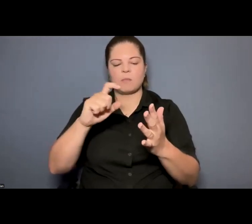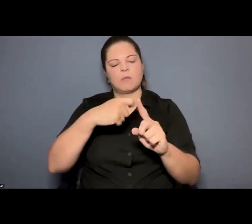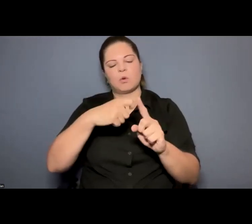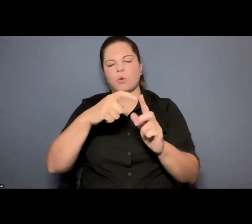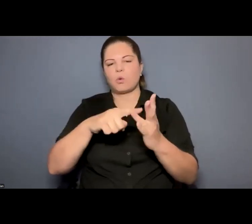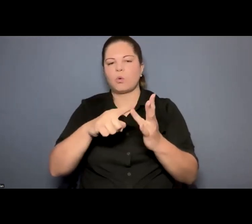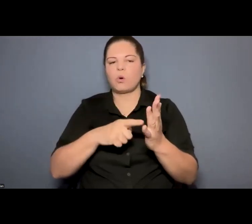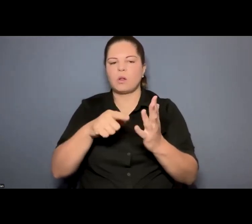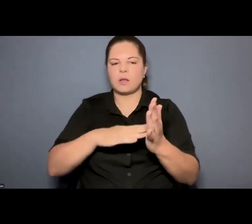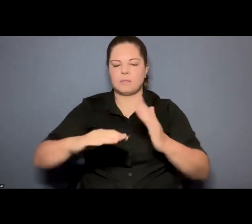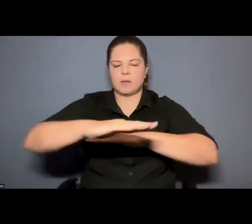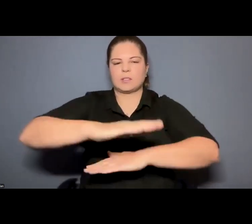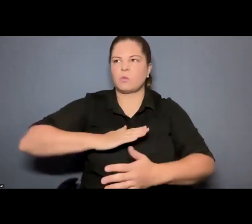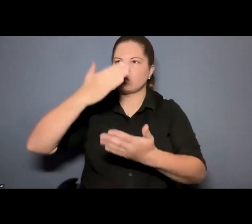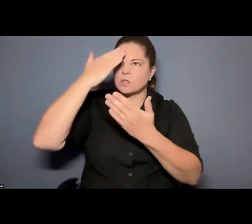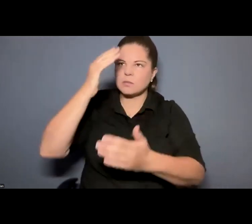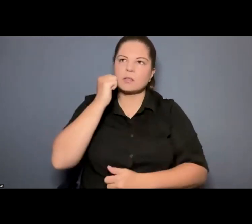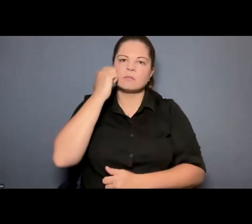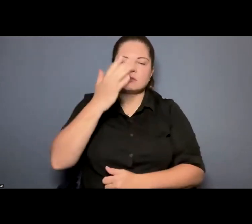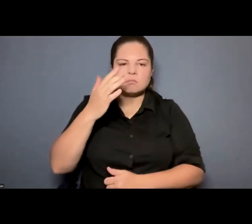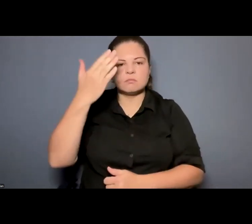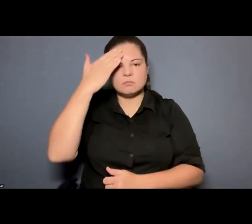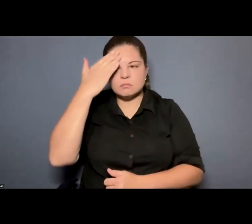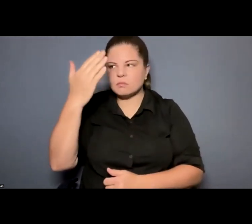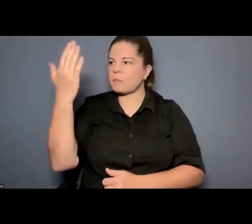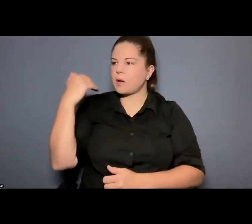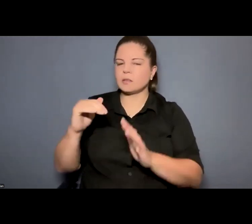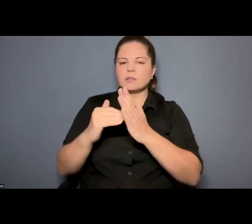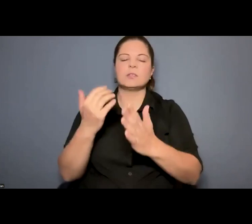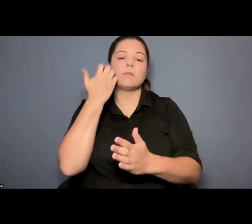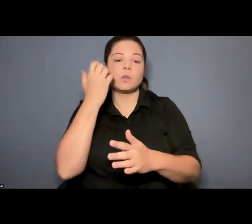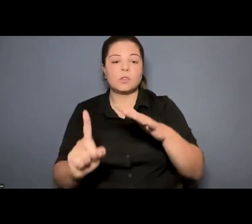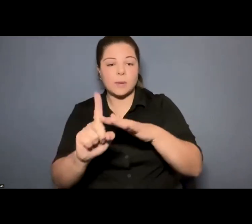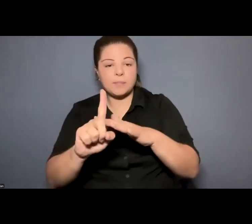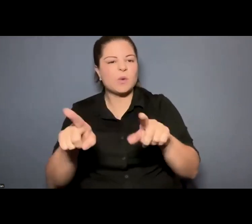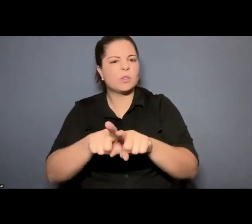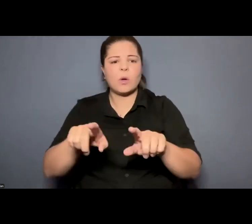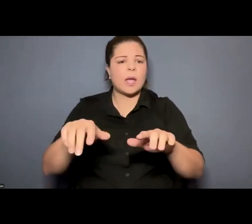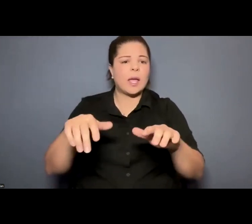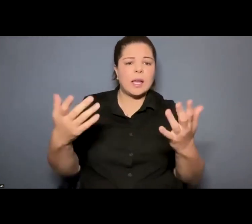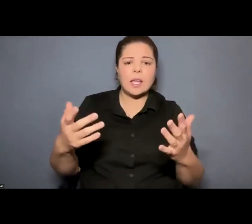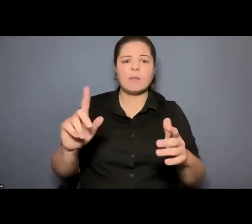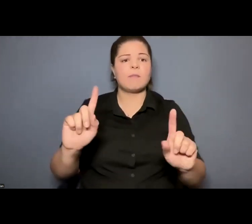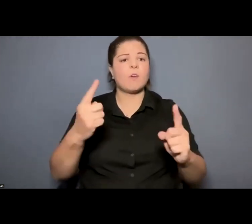present and emerging. I also acknowledge and pay my respects to our First Nations arts colleagues,